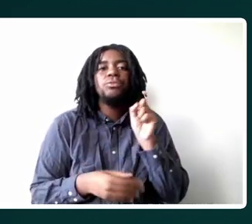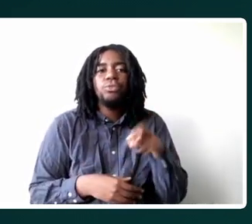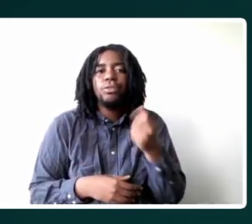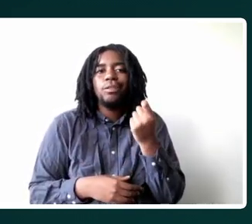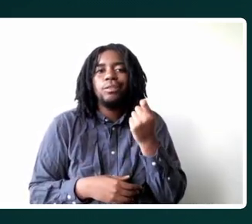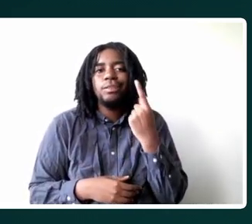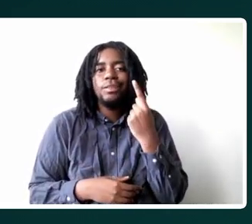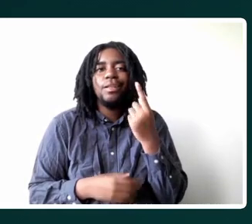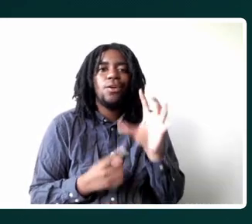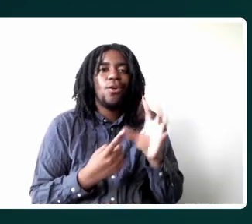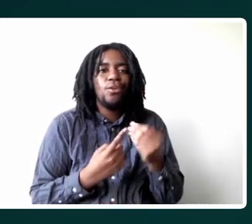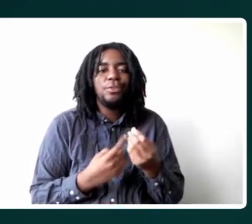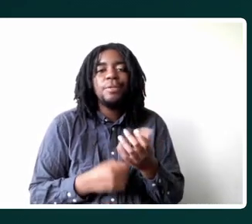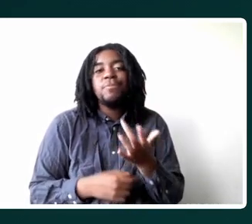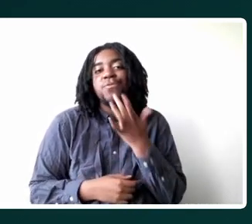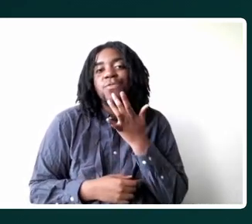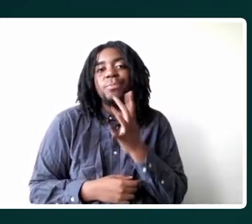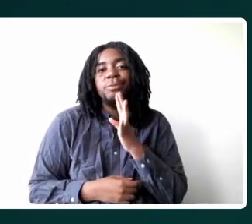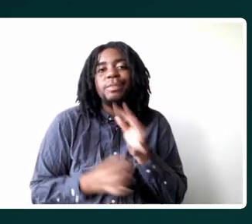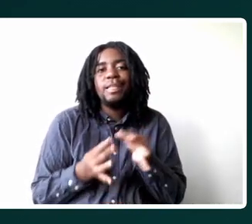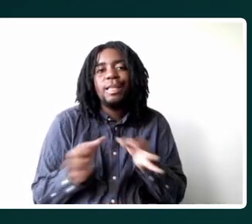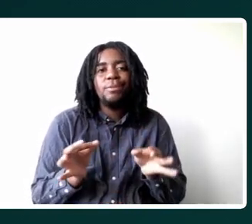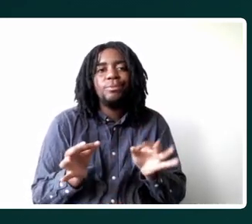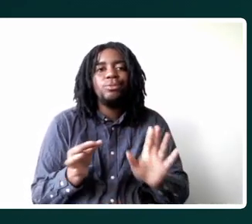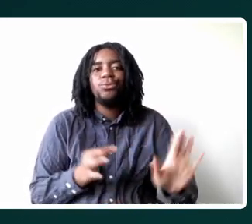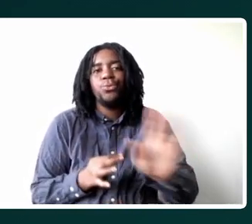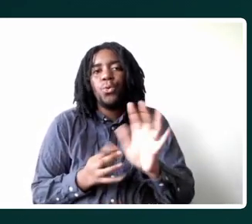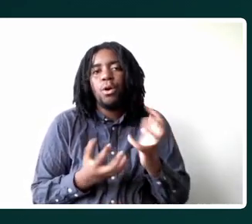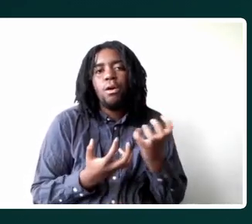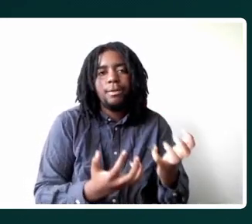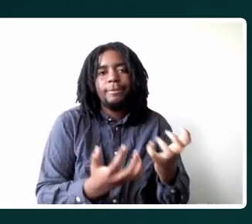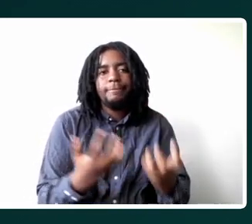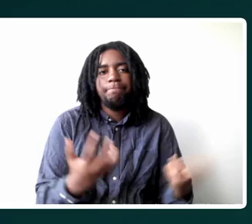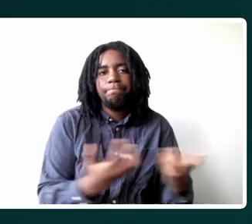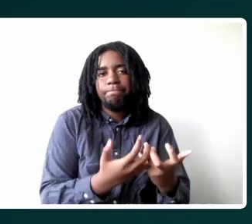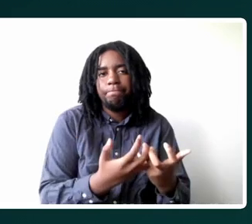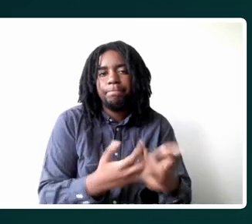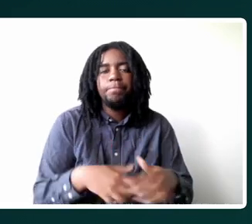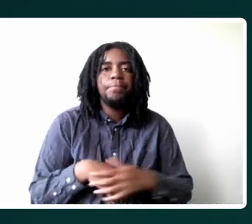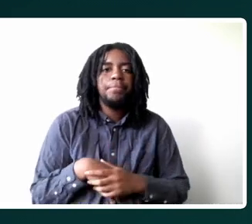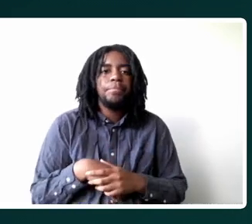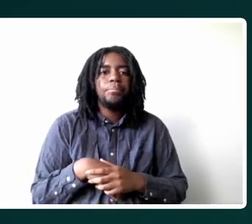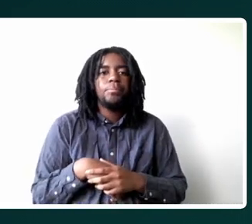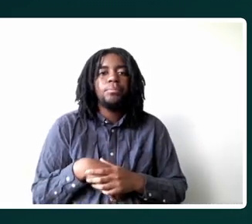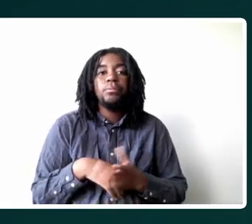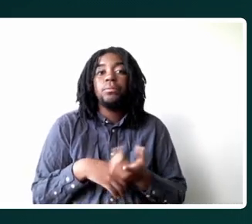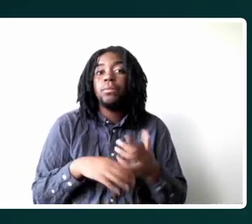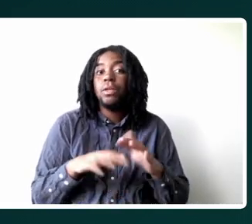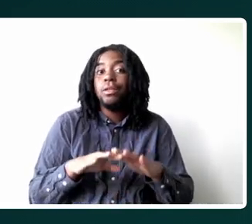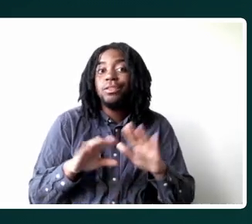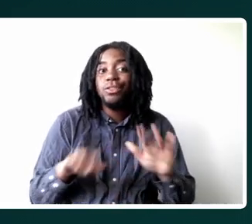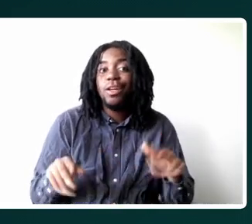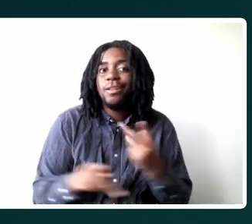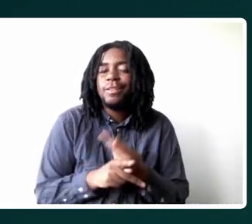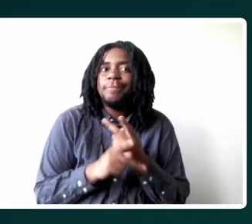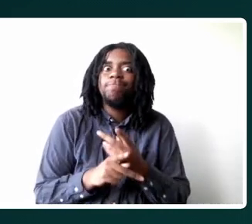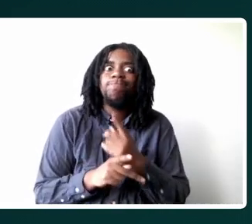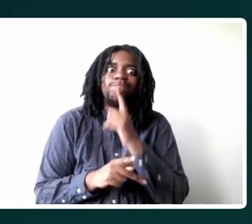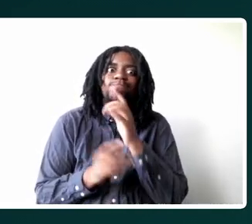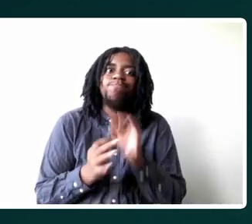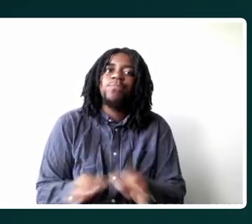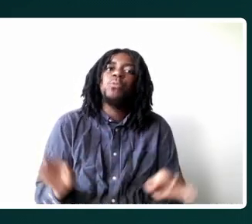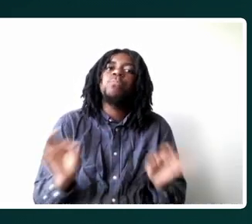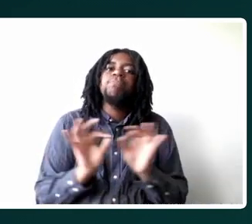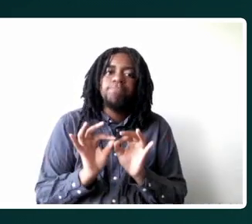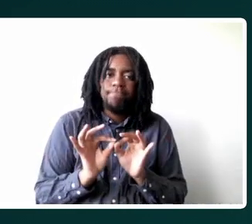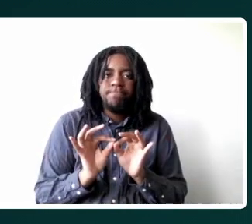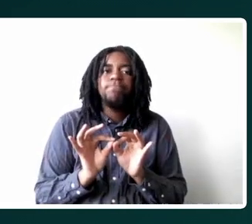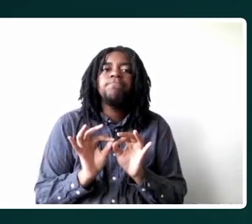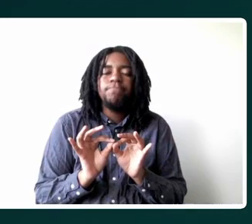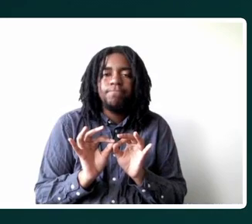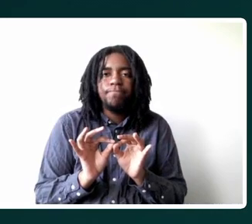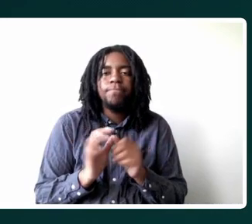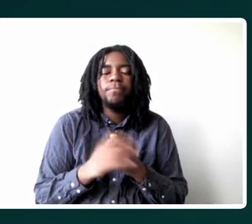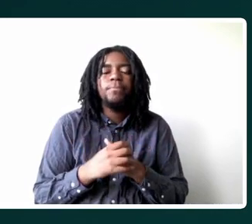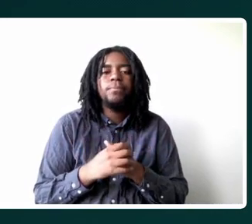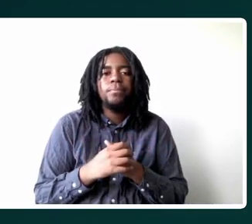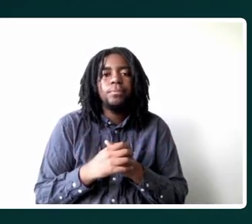language of the participants. Childcare. Childcare is another consideration. If the project or the